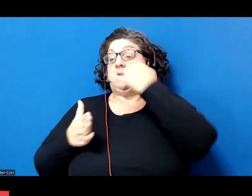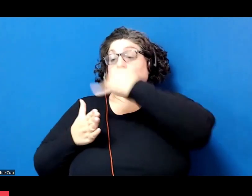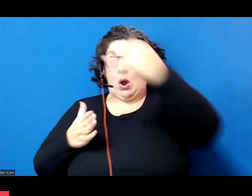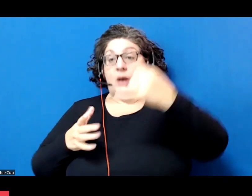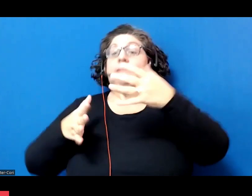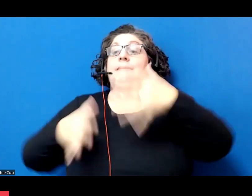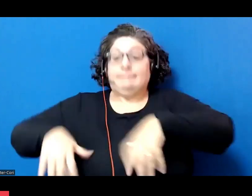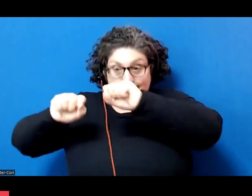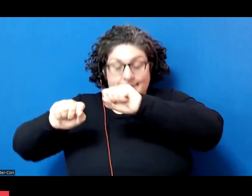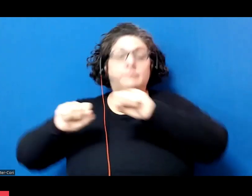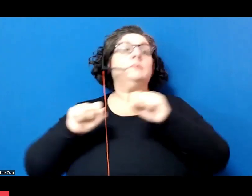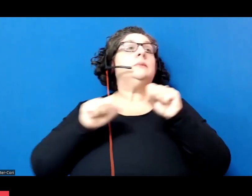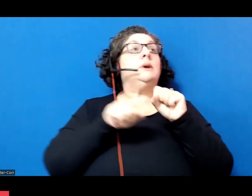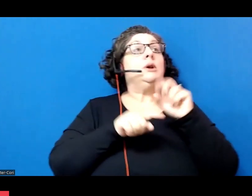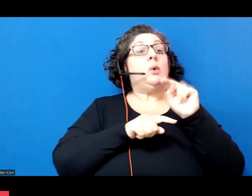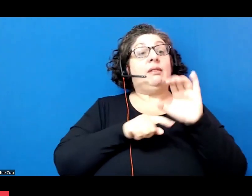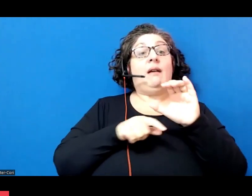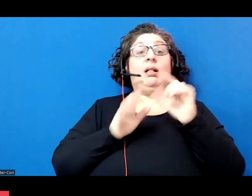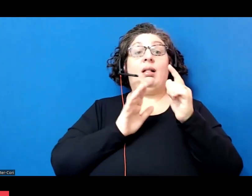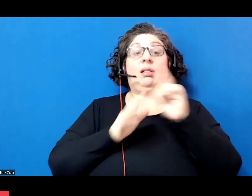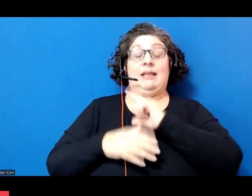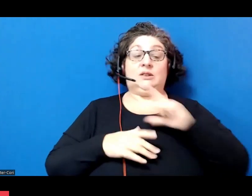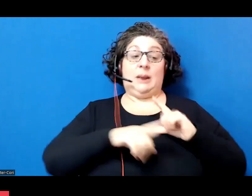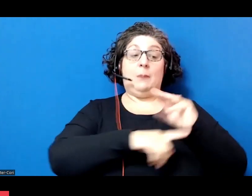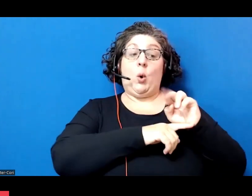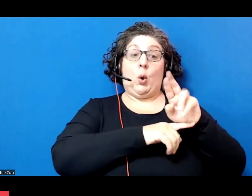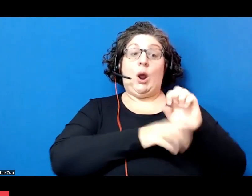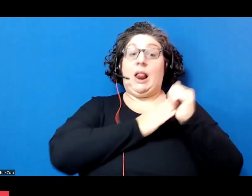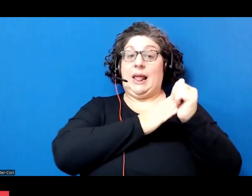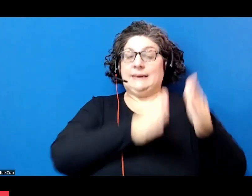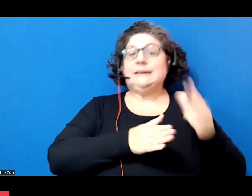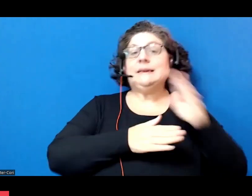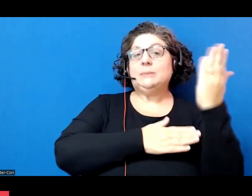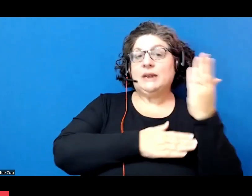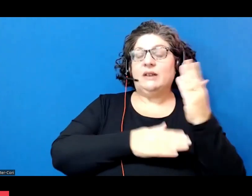And North Carolina legislatures led Bly Moore who is speaker of the North Carolina house